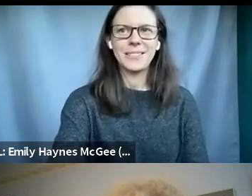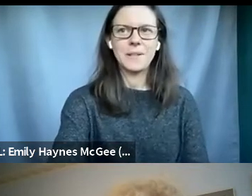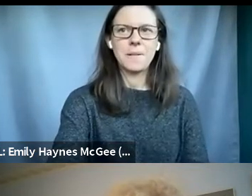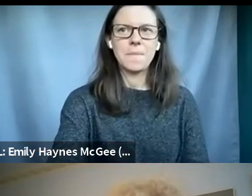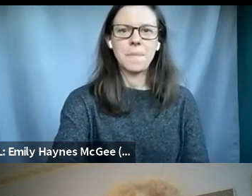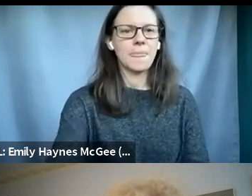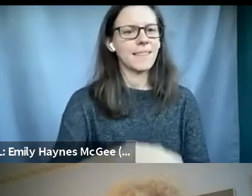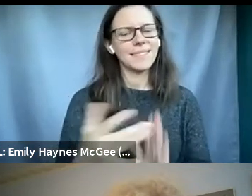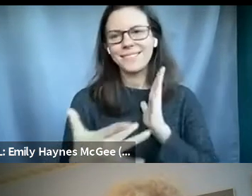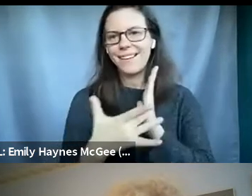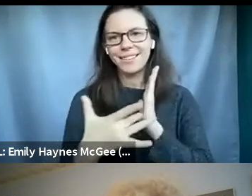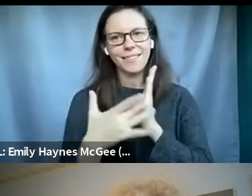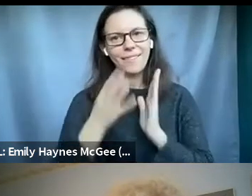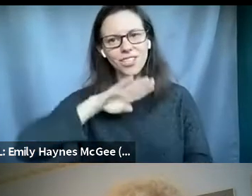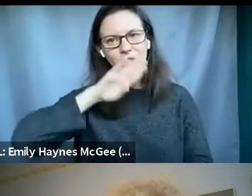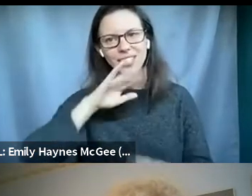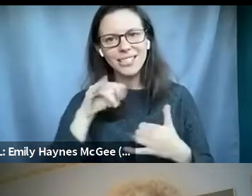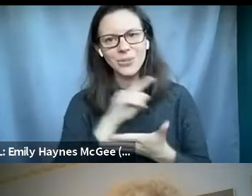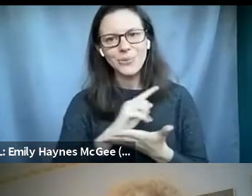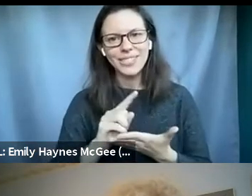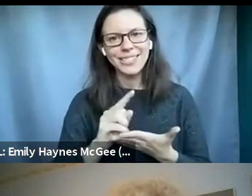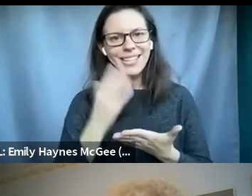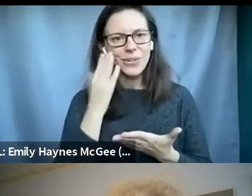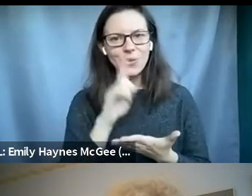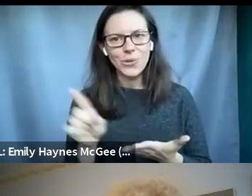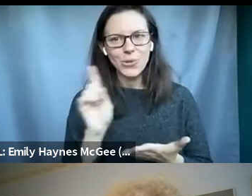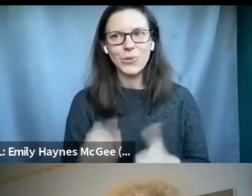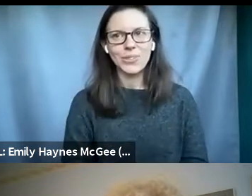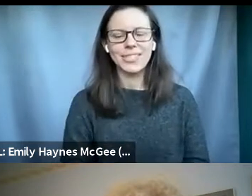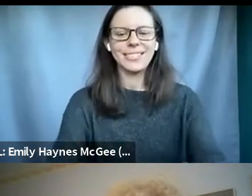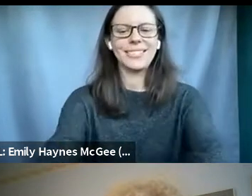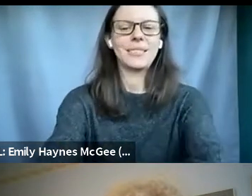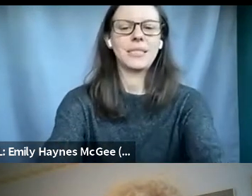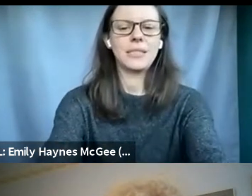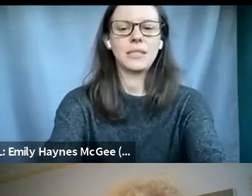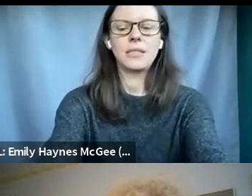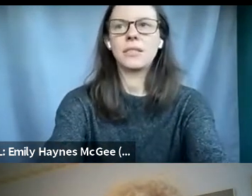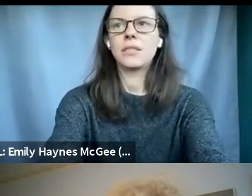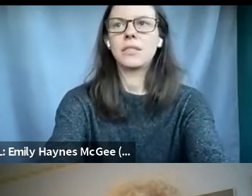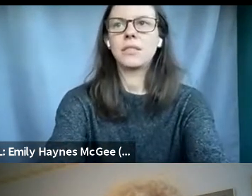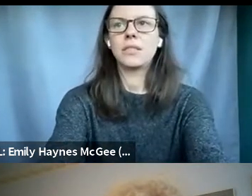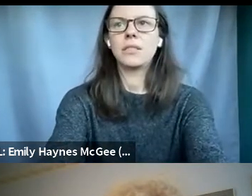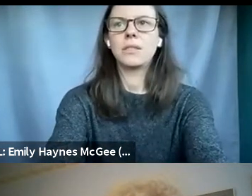Technology is very frustrating this week. I don't know about the best of you all.